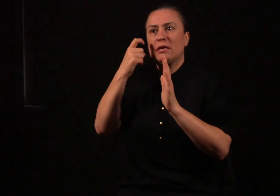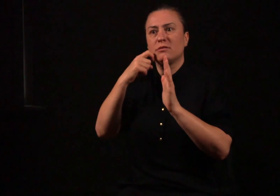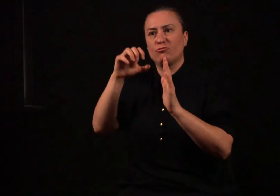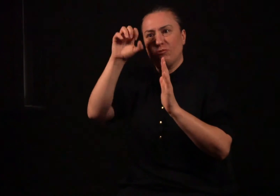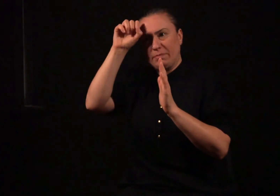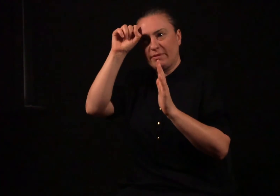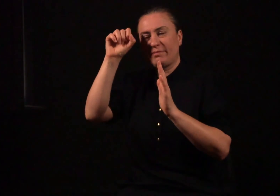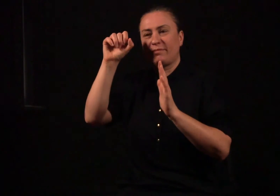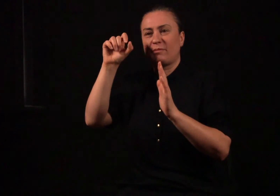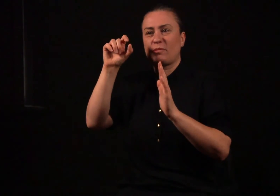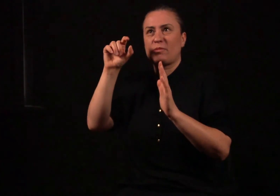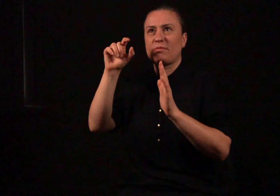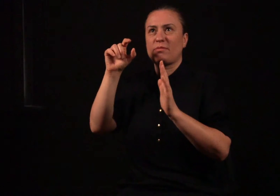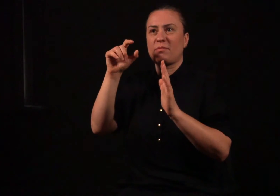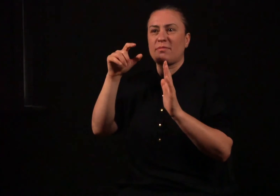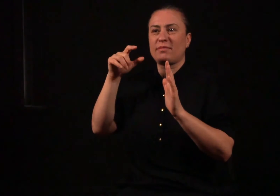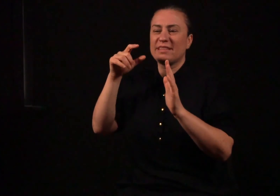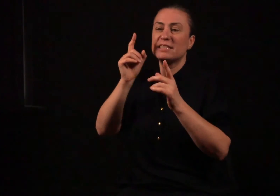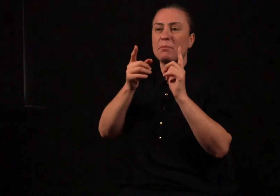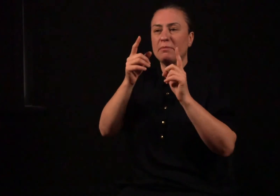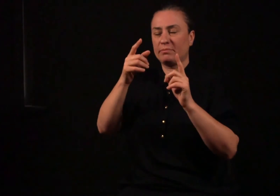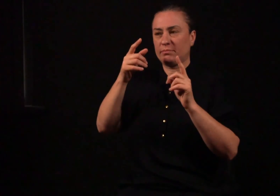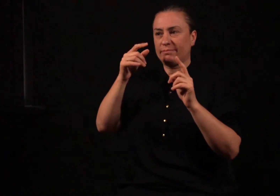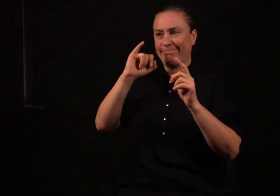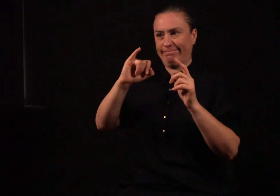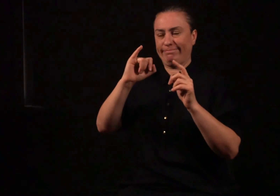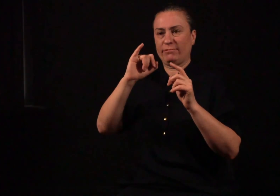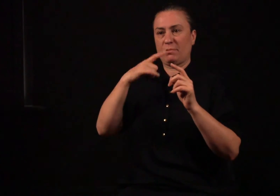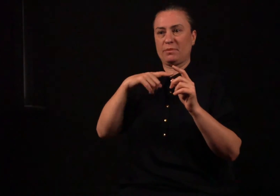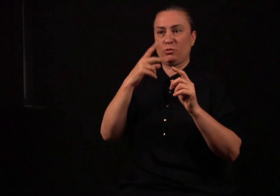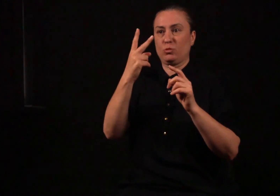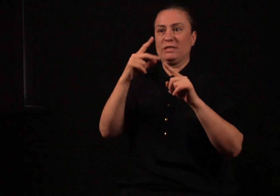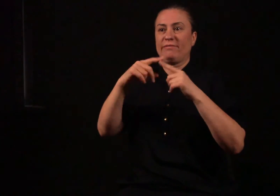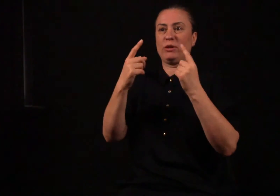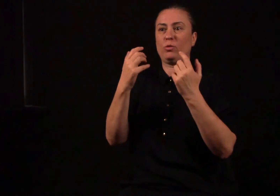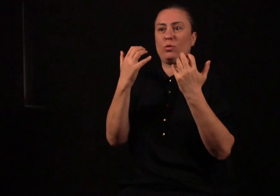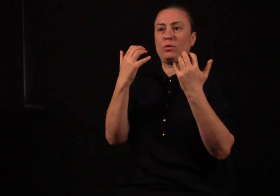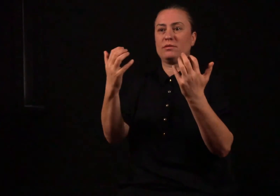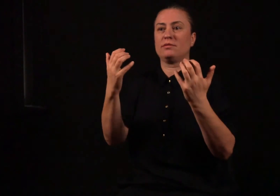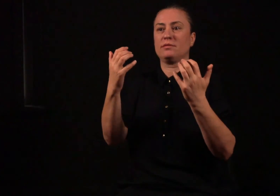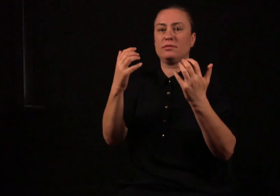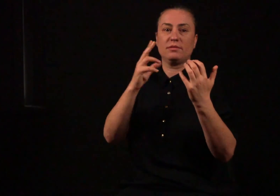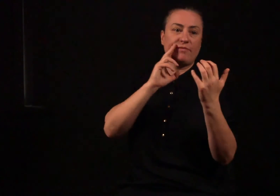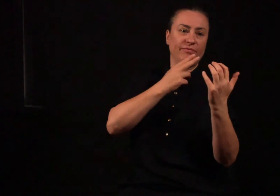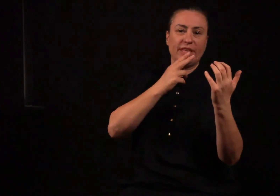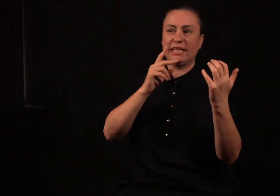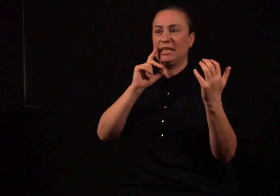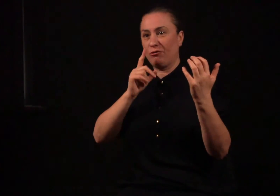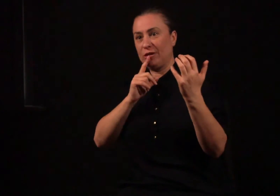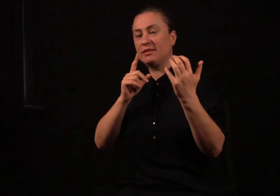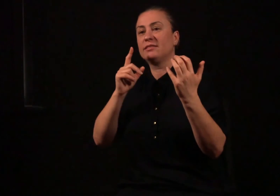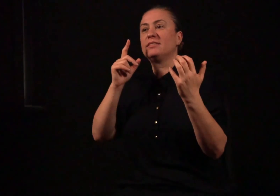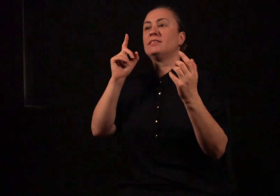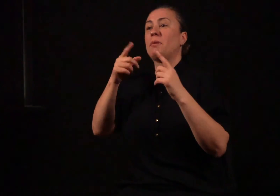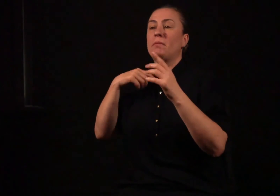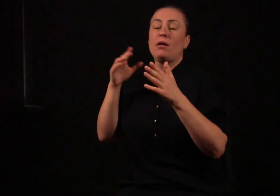to bridge that information for the audience. So, I would think about that next time when I'm presenting because you must know, we've got different audiences